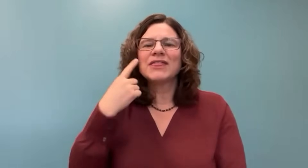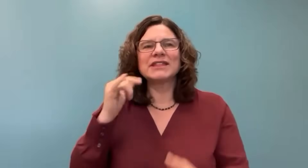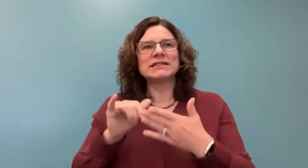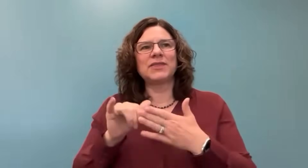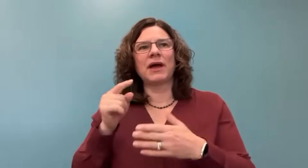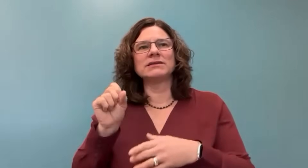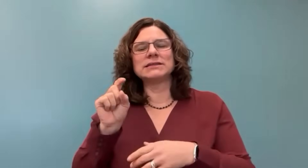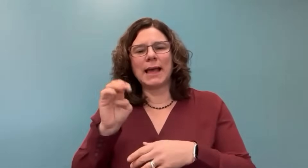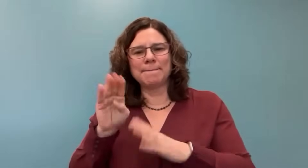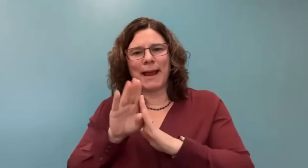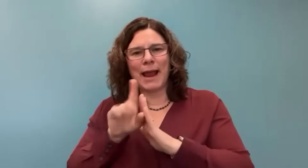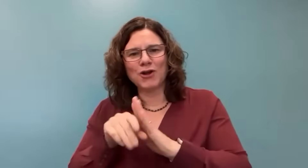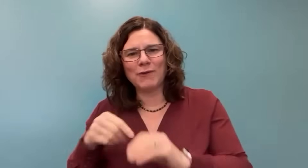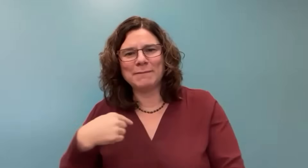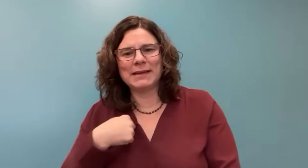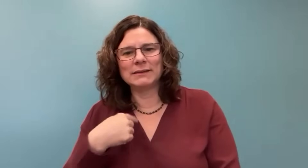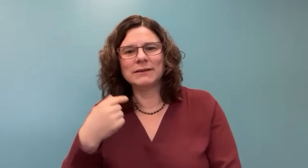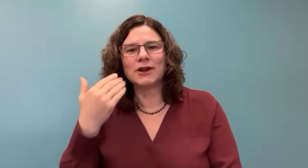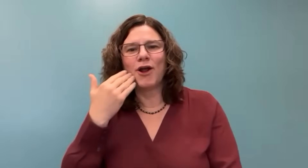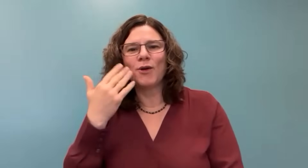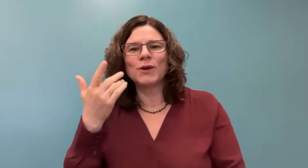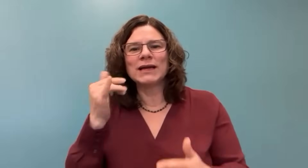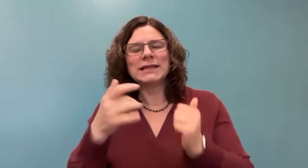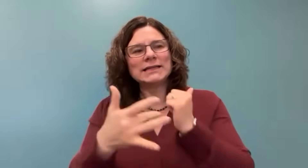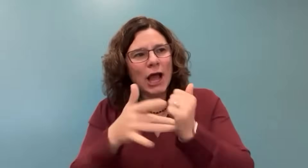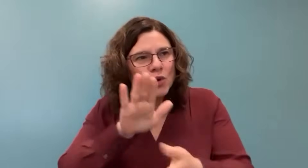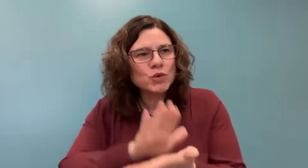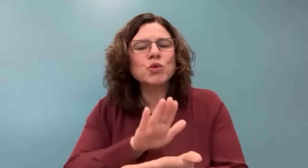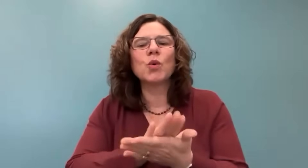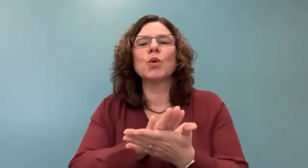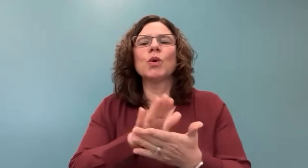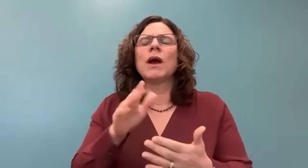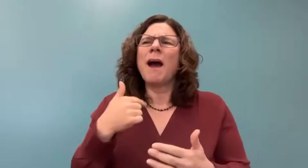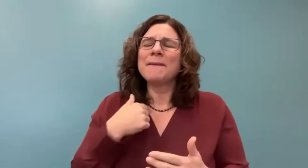I think that the STEM background in me knows that it is a technological school.